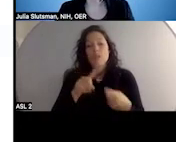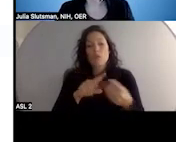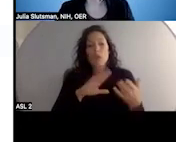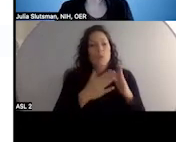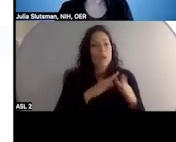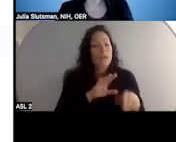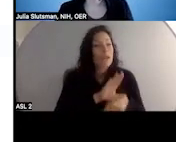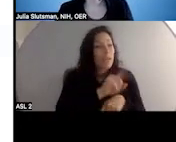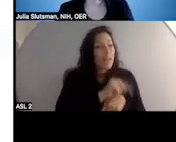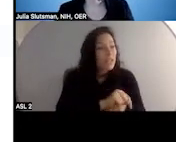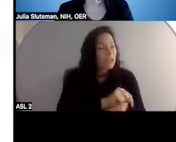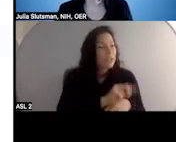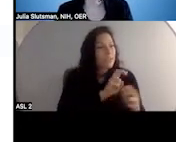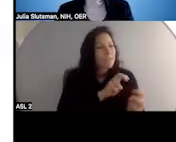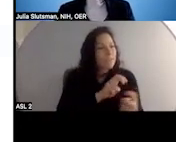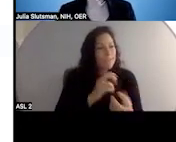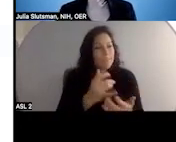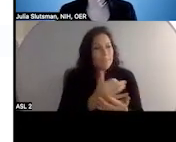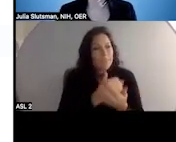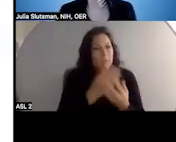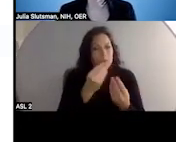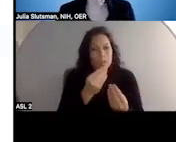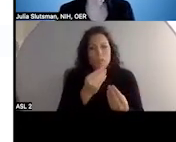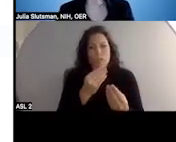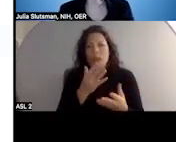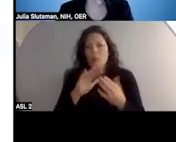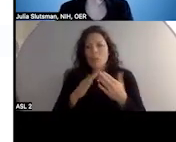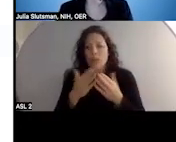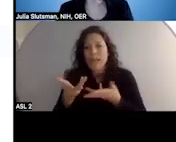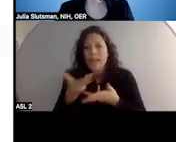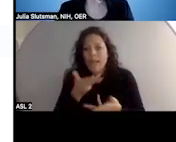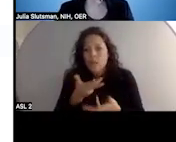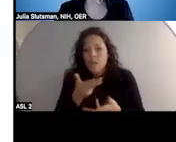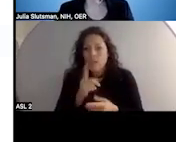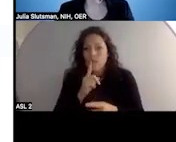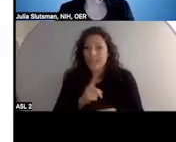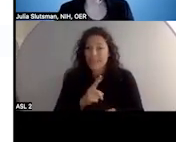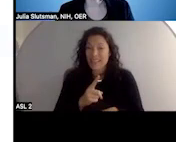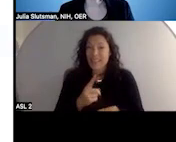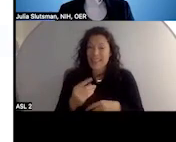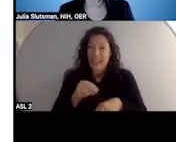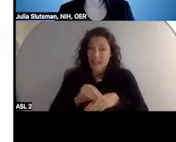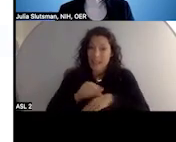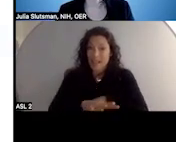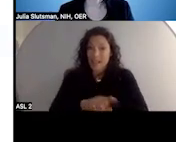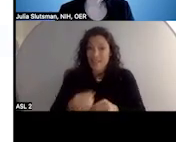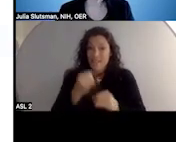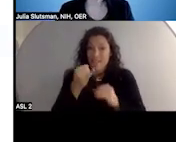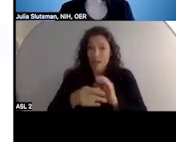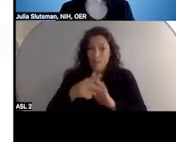and a consistent, iterative process of community engagement that's really informed the final policy that went into effect last week.